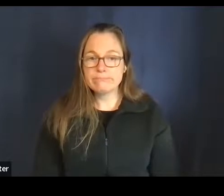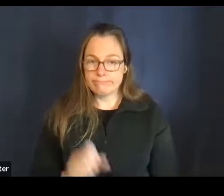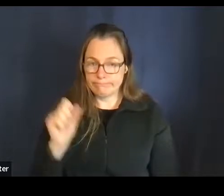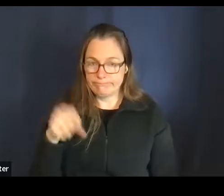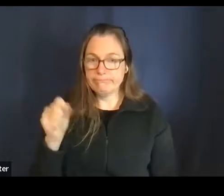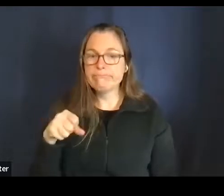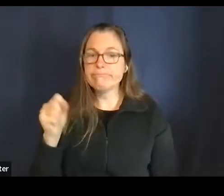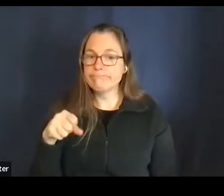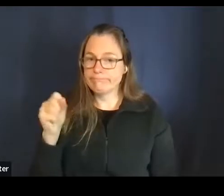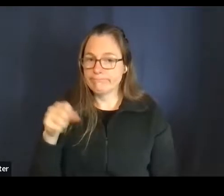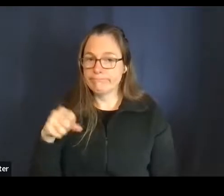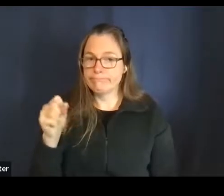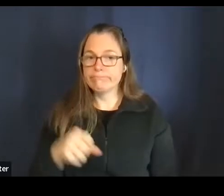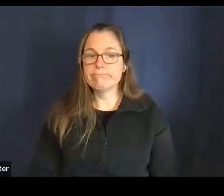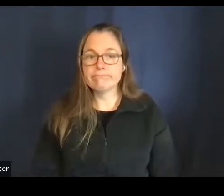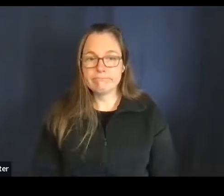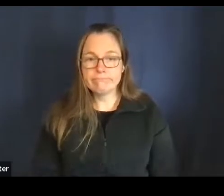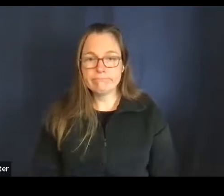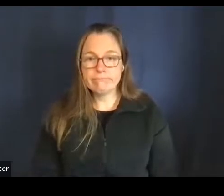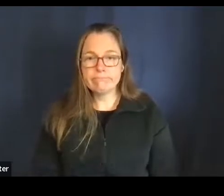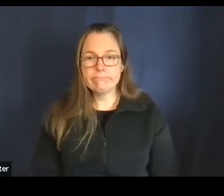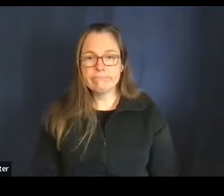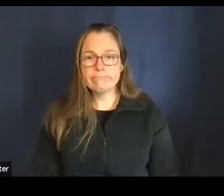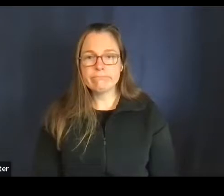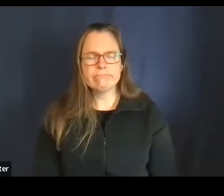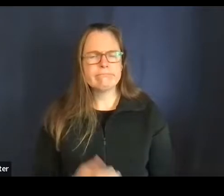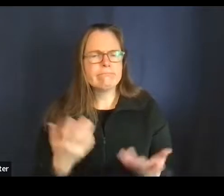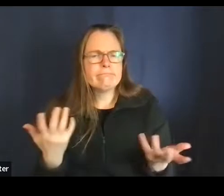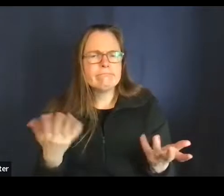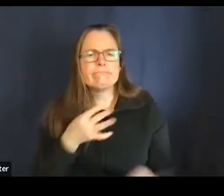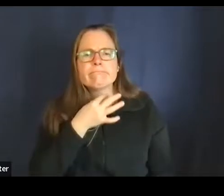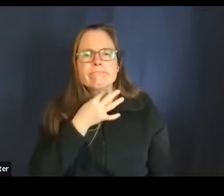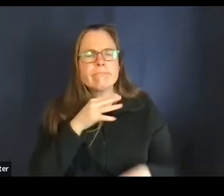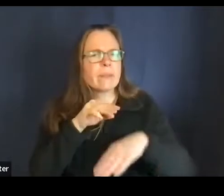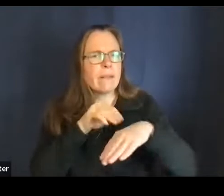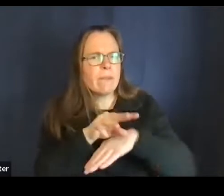[Off camera] Is that going to be different than like an advisory or oversight group that gets appointed.